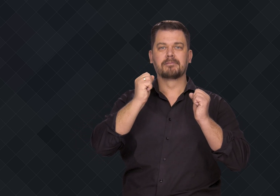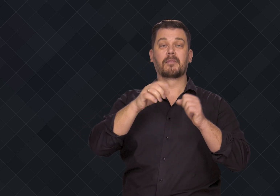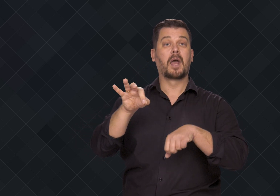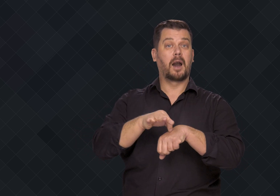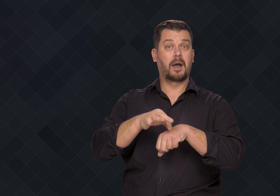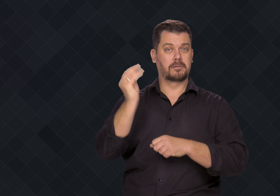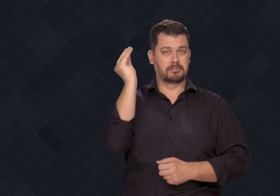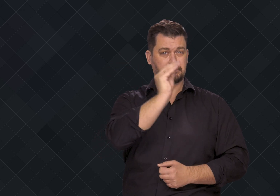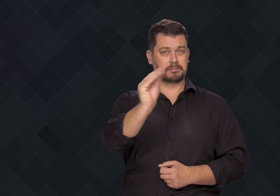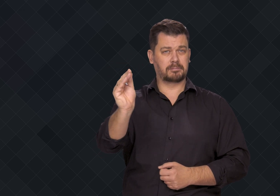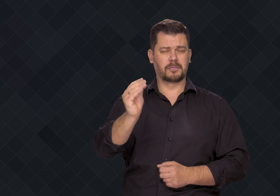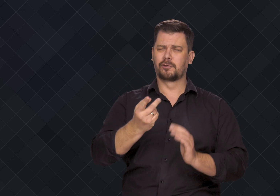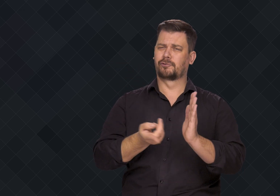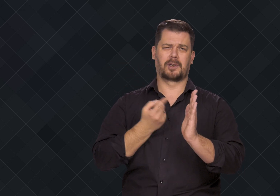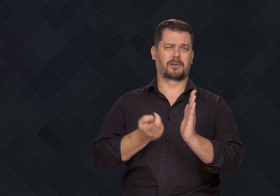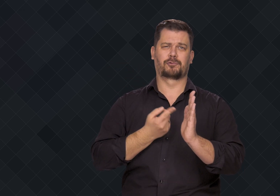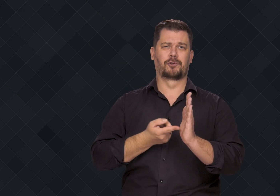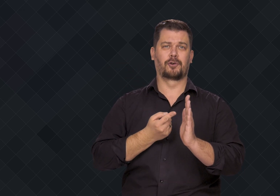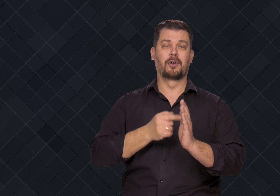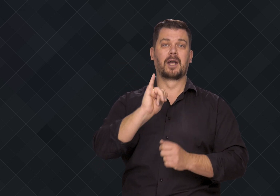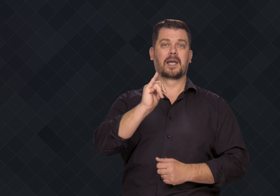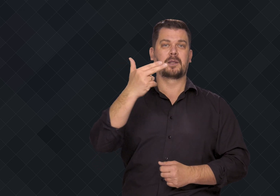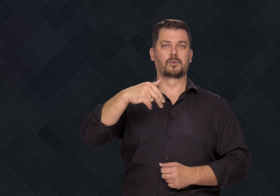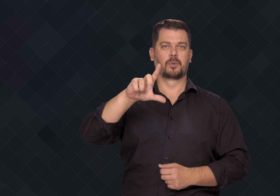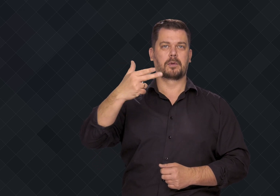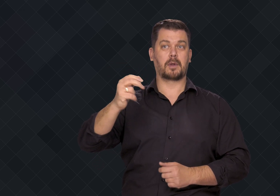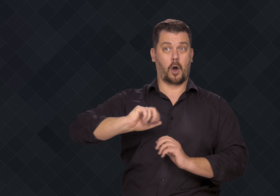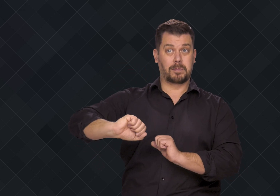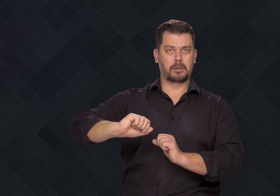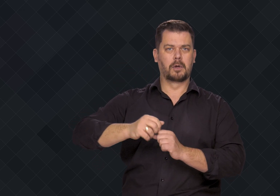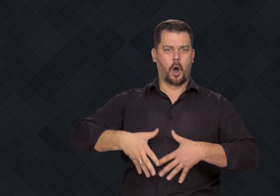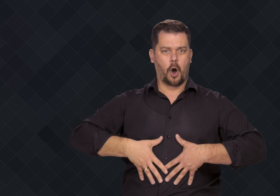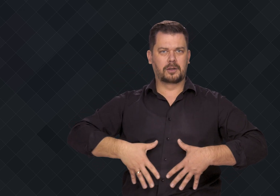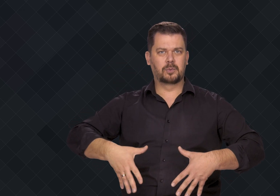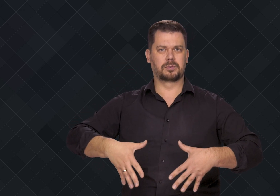Doctors emphasize that there are many cases where someone has insulin resistance, abdominal obesity,